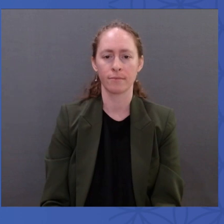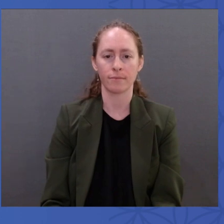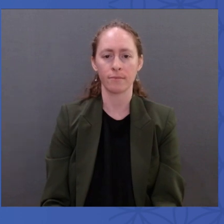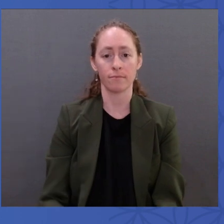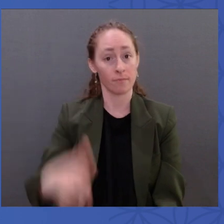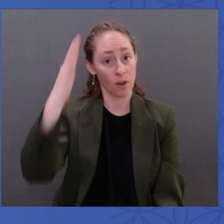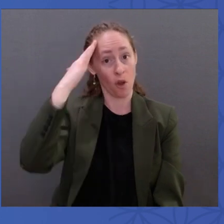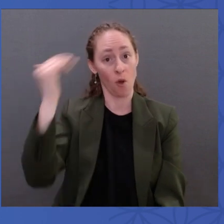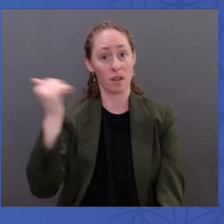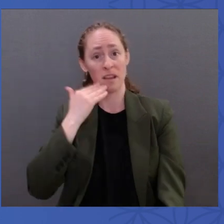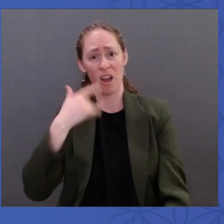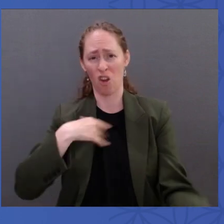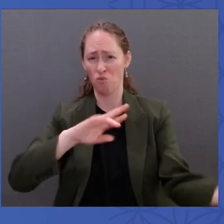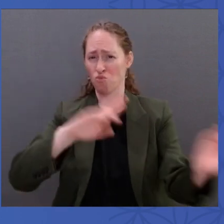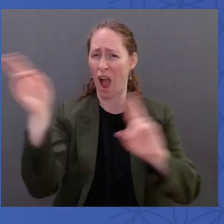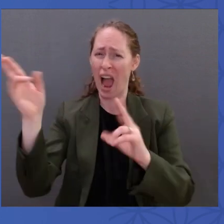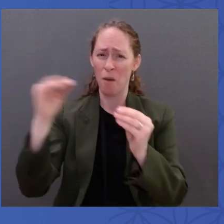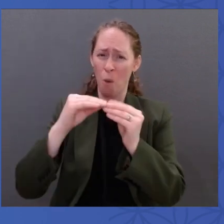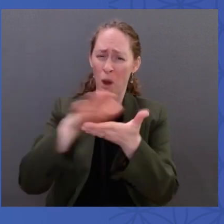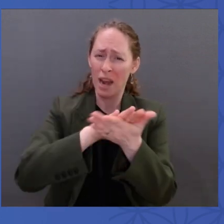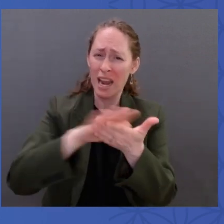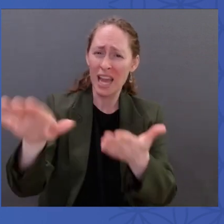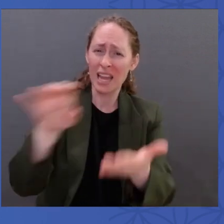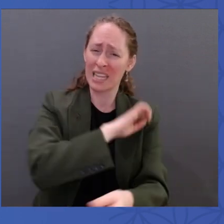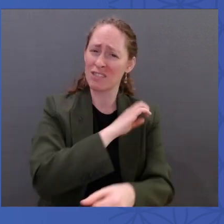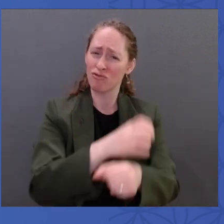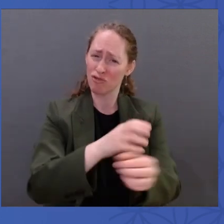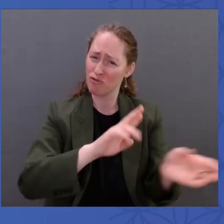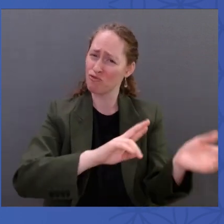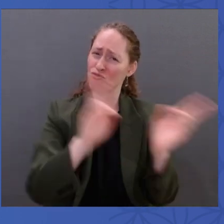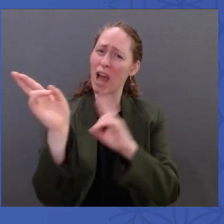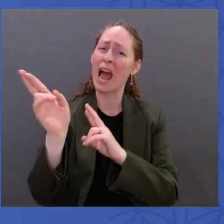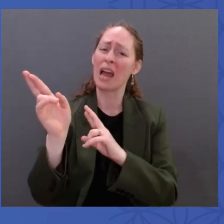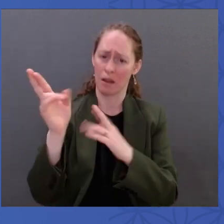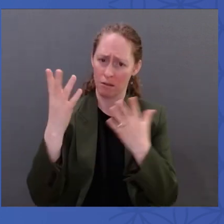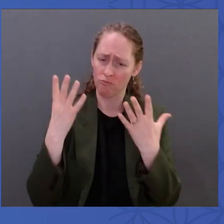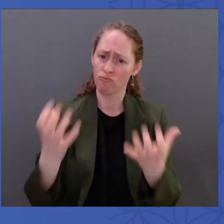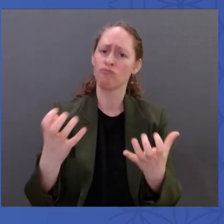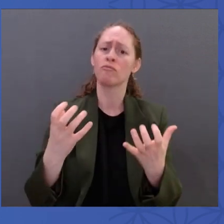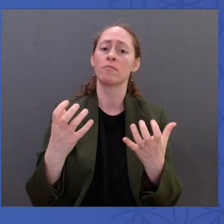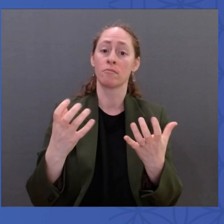in nuclear power, hydrogen, renewable energy and other clean energy sectors.